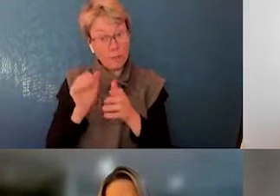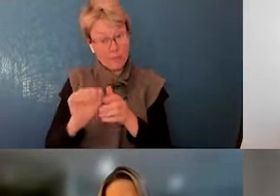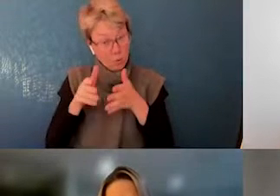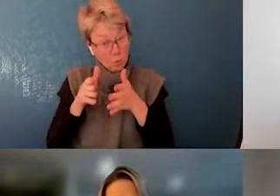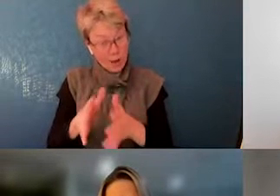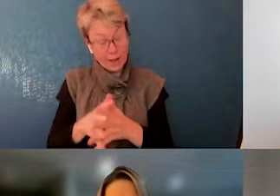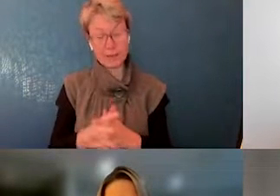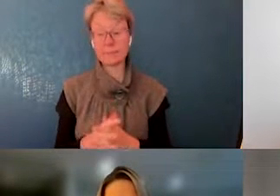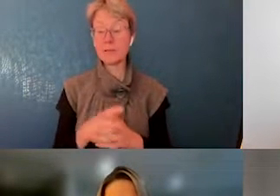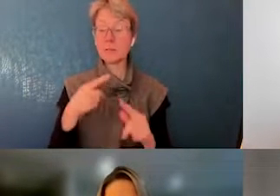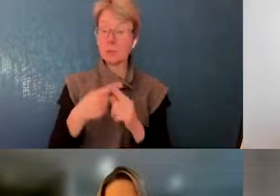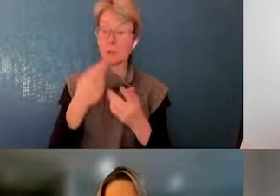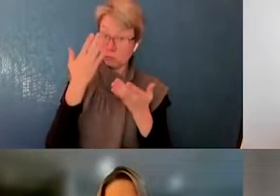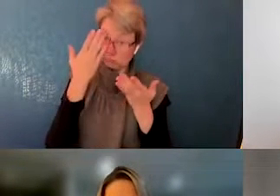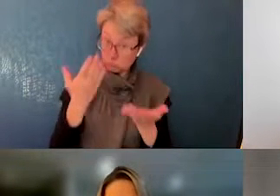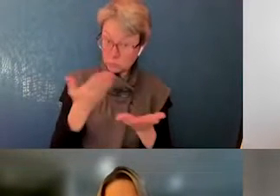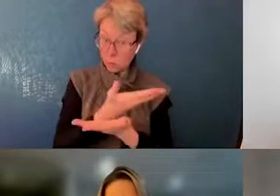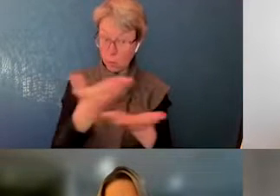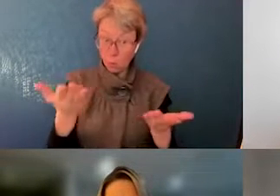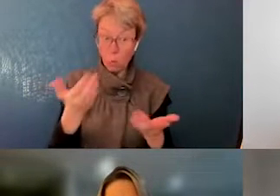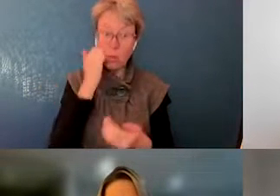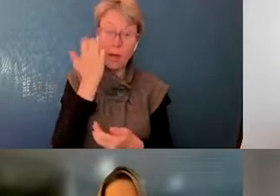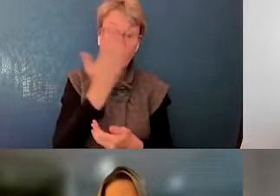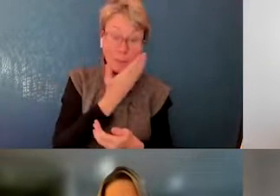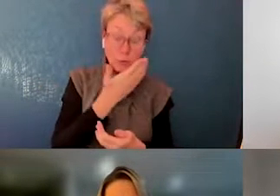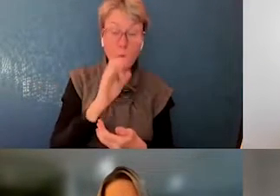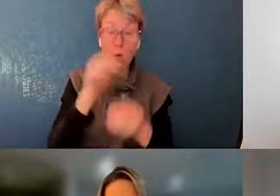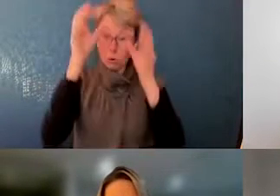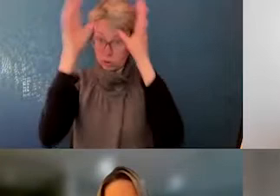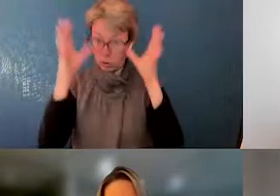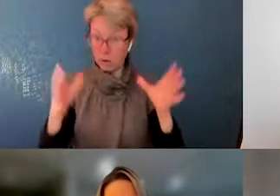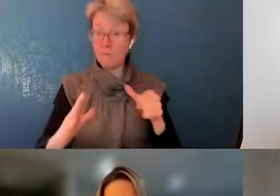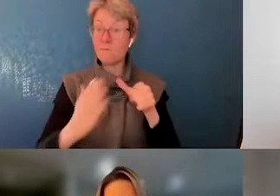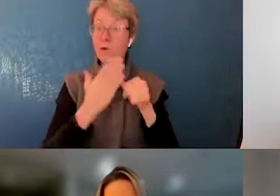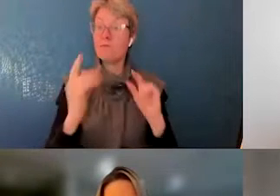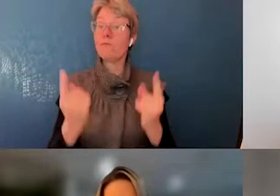Nations people participating today or watching the recording um and I'd like technolog that we're all